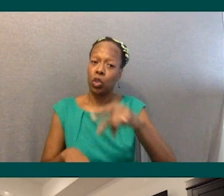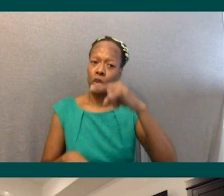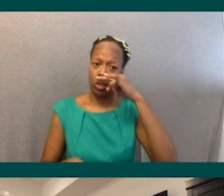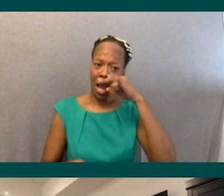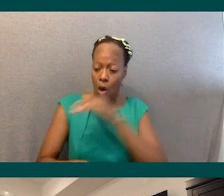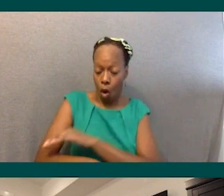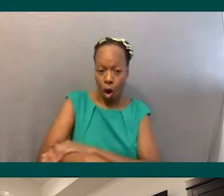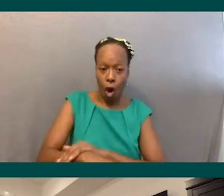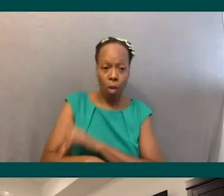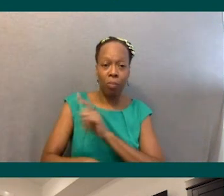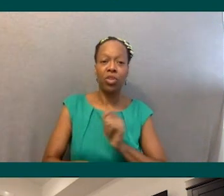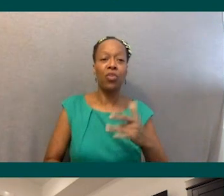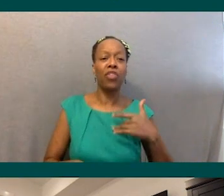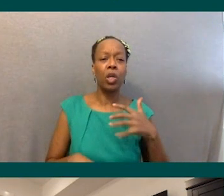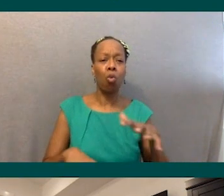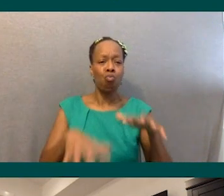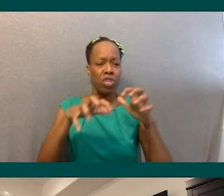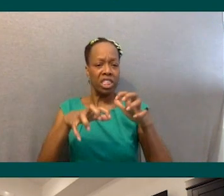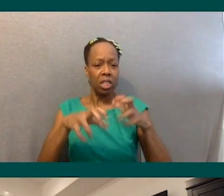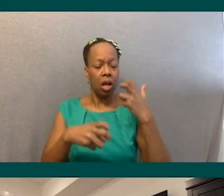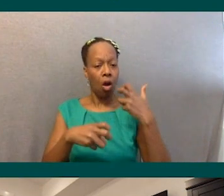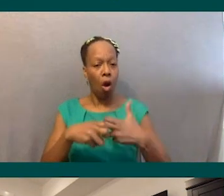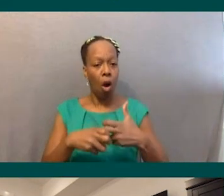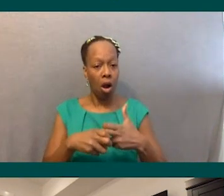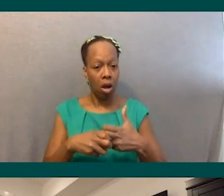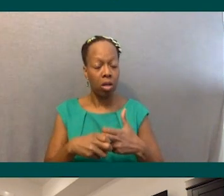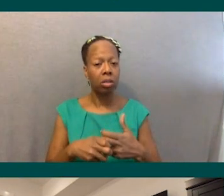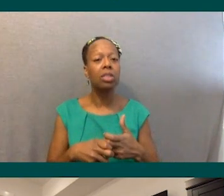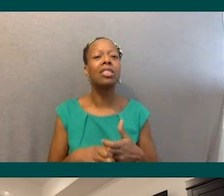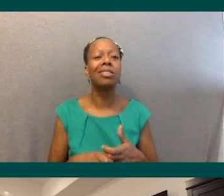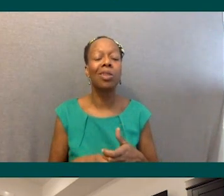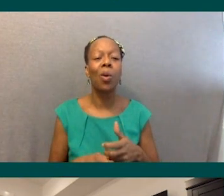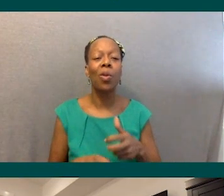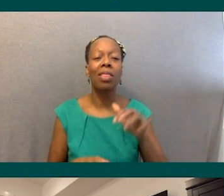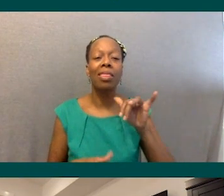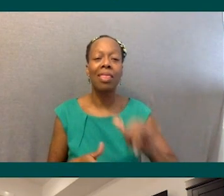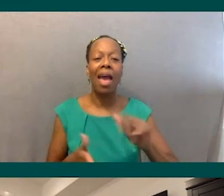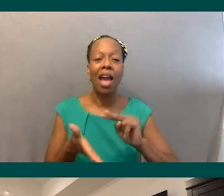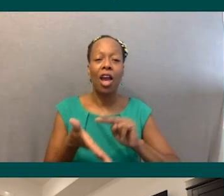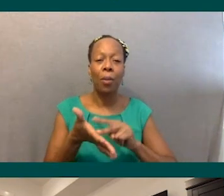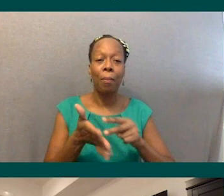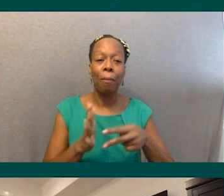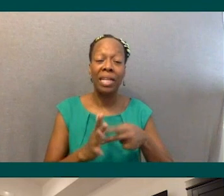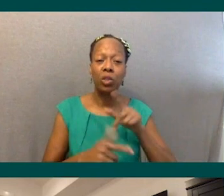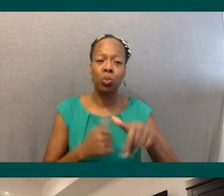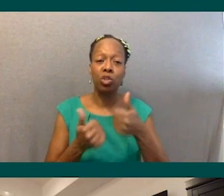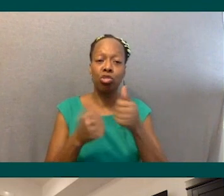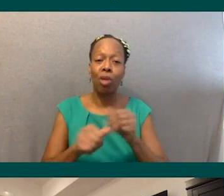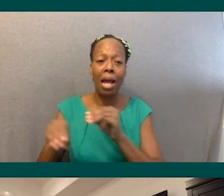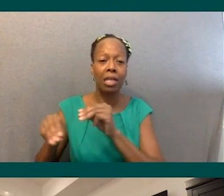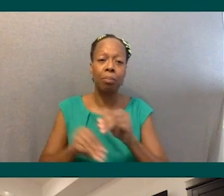what you feel is it depends on velocity, which means when you move a joint fast,